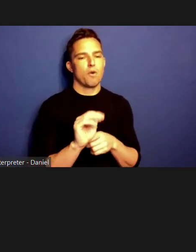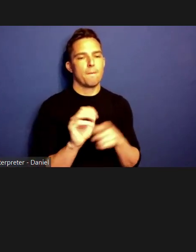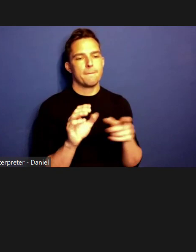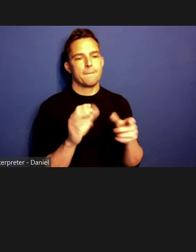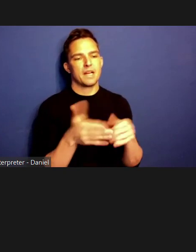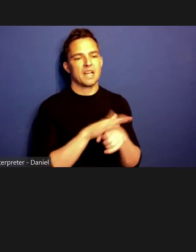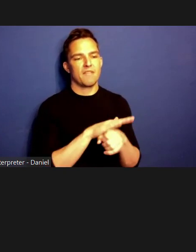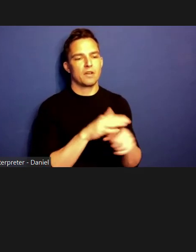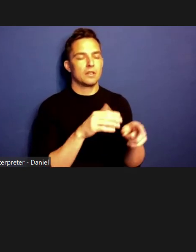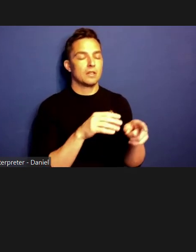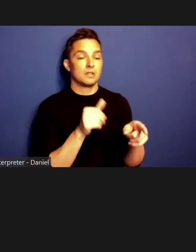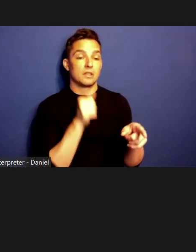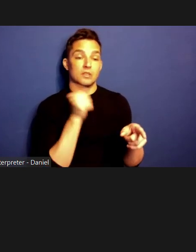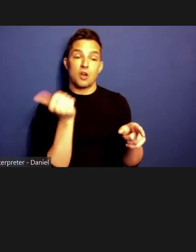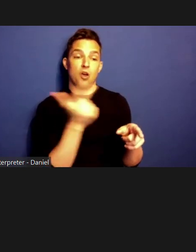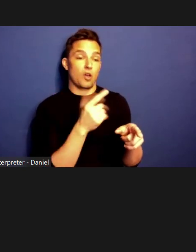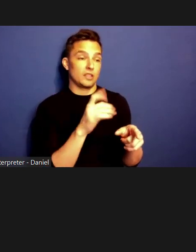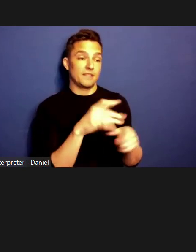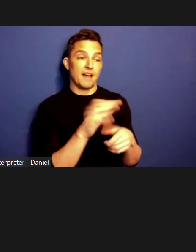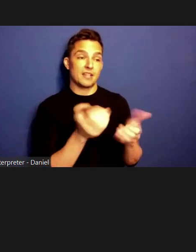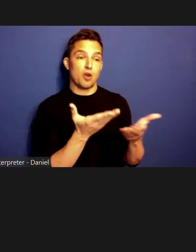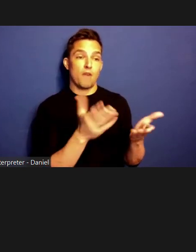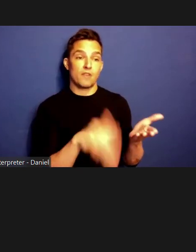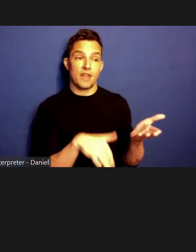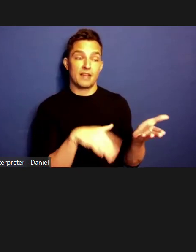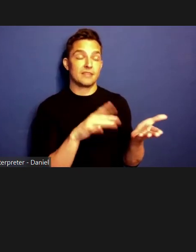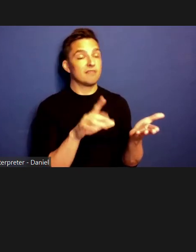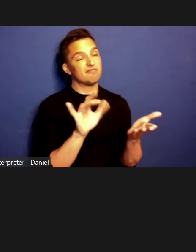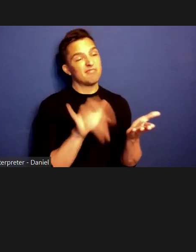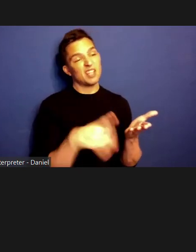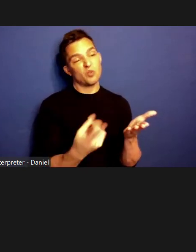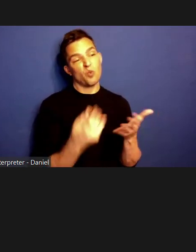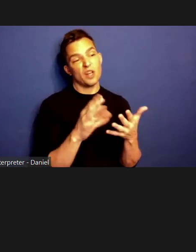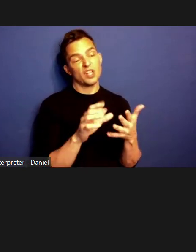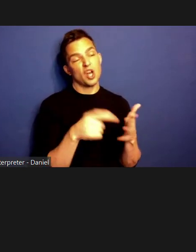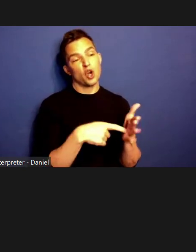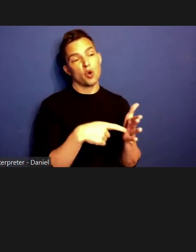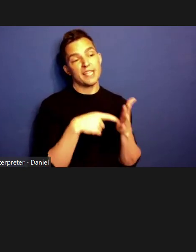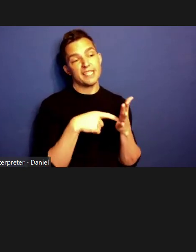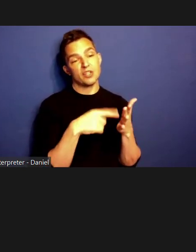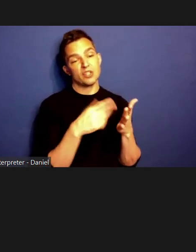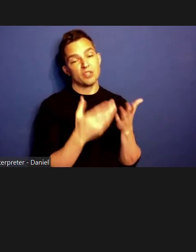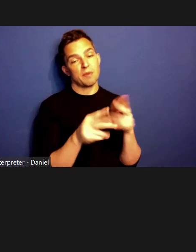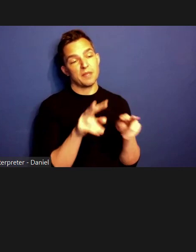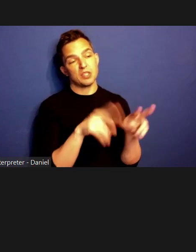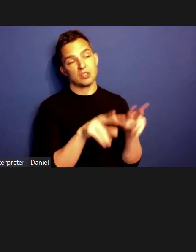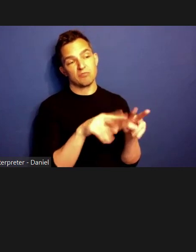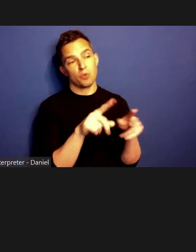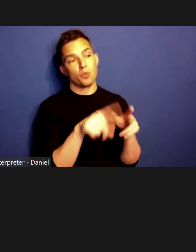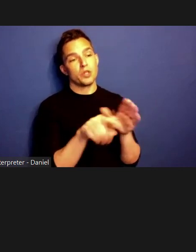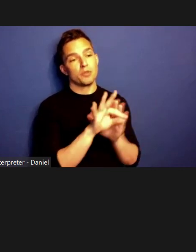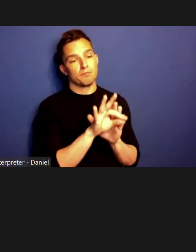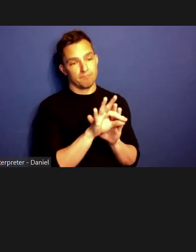those, so that is one criteria you may look for when selecting equipment.